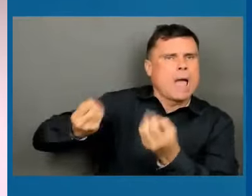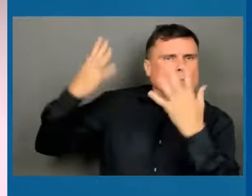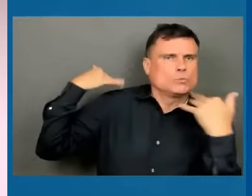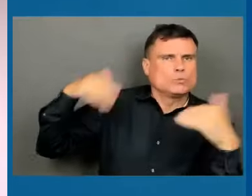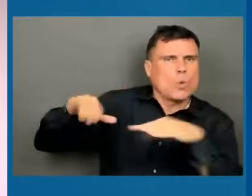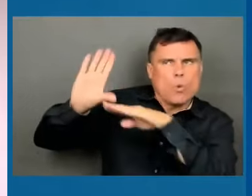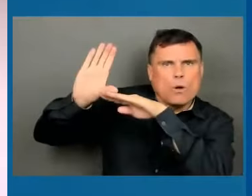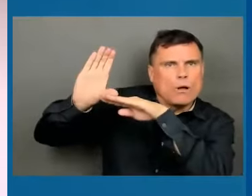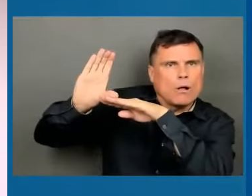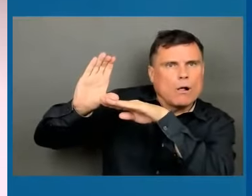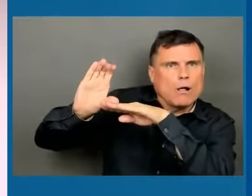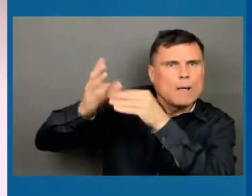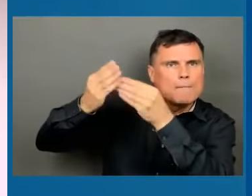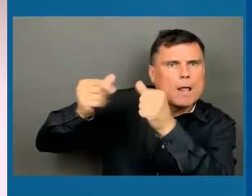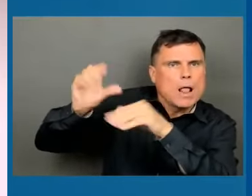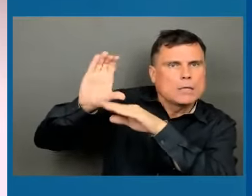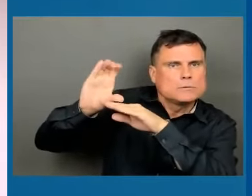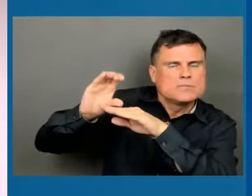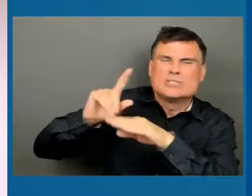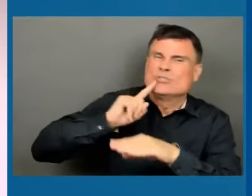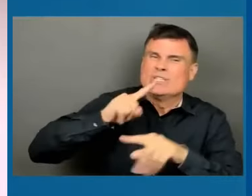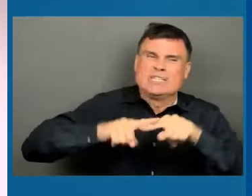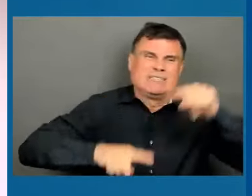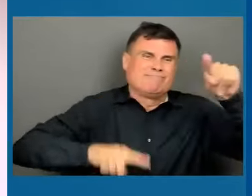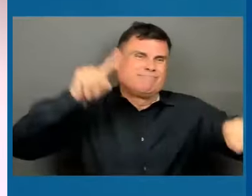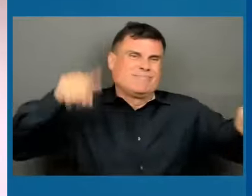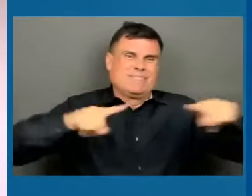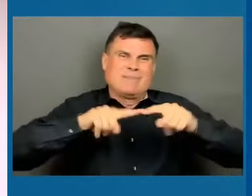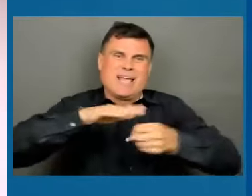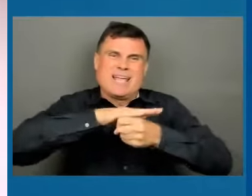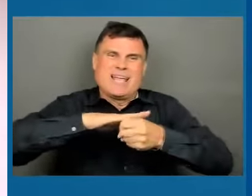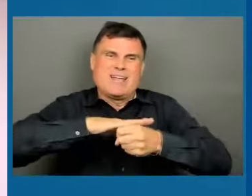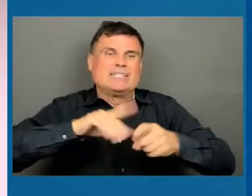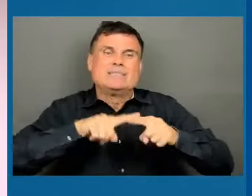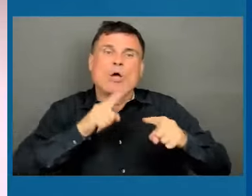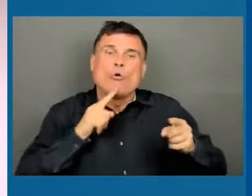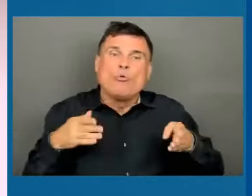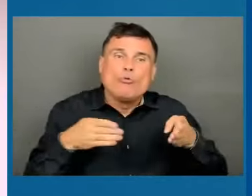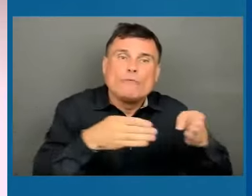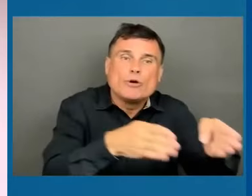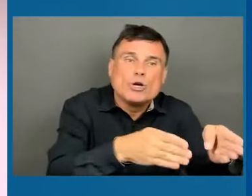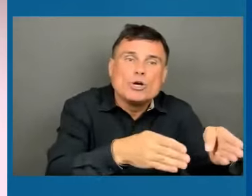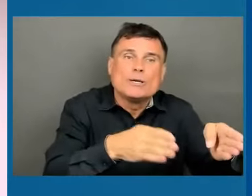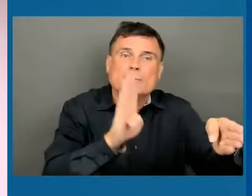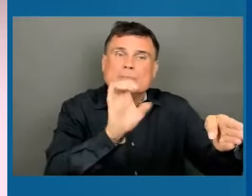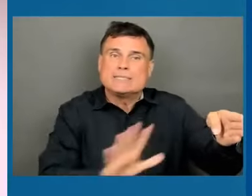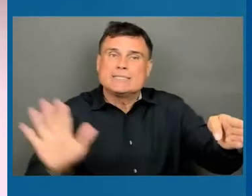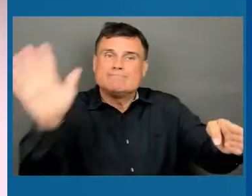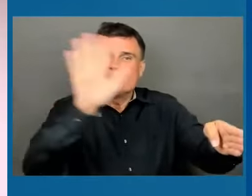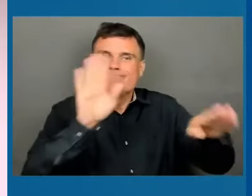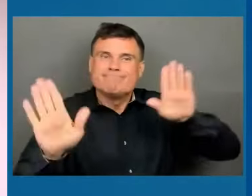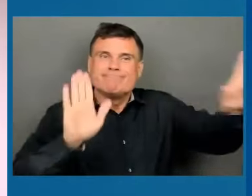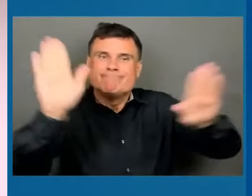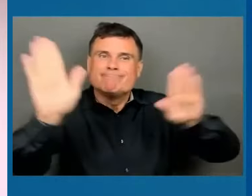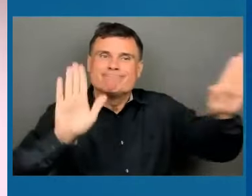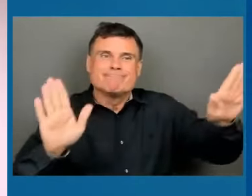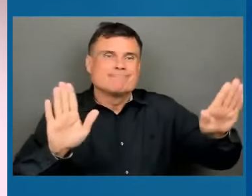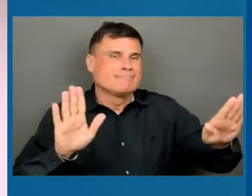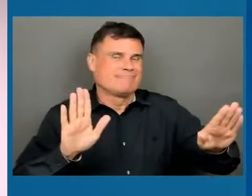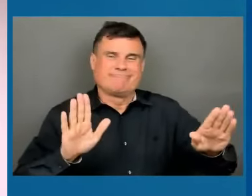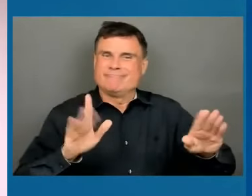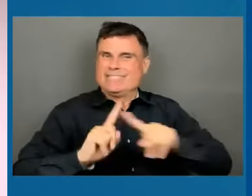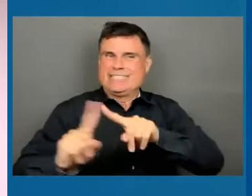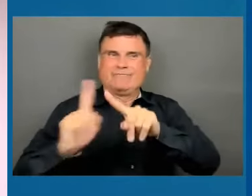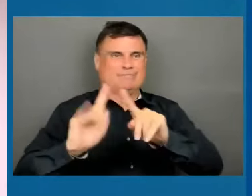rivers in differ waywe have more